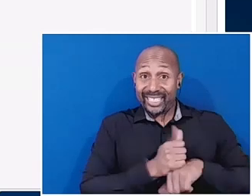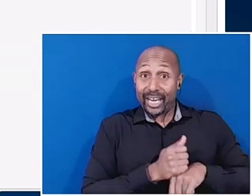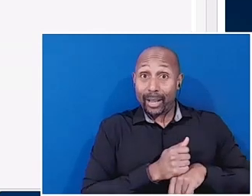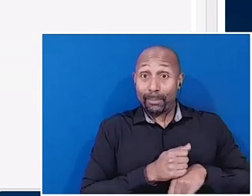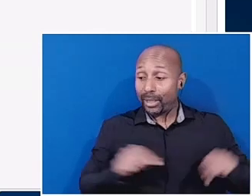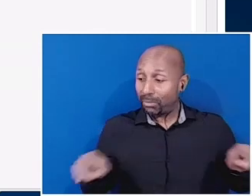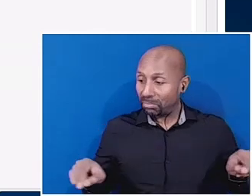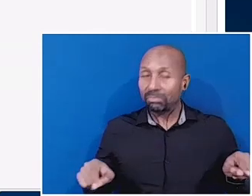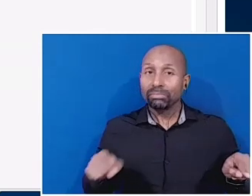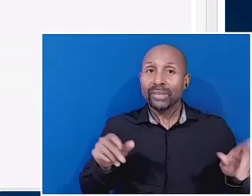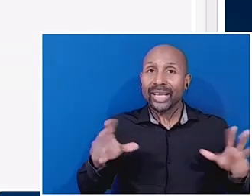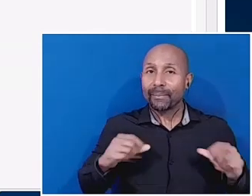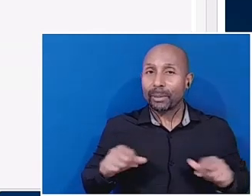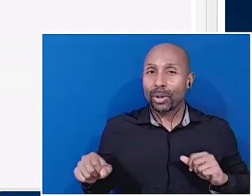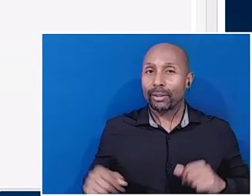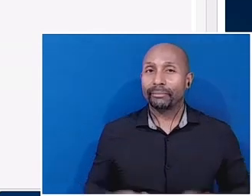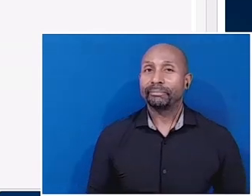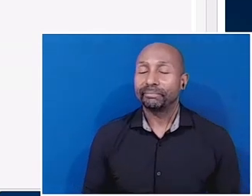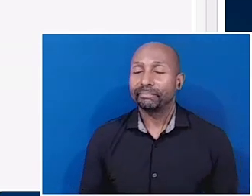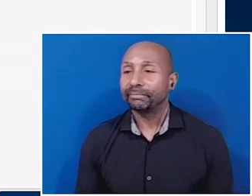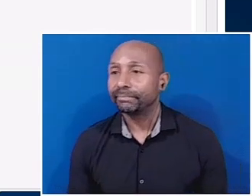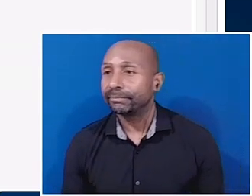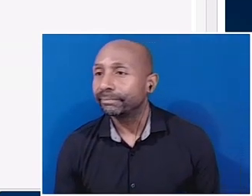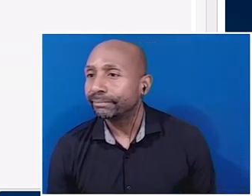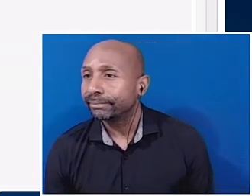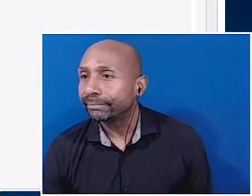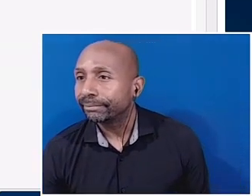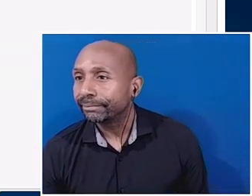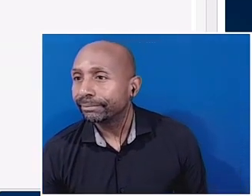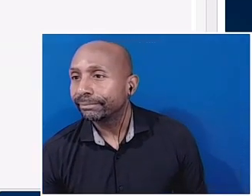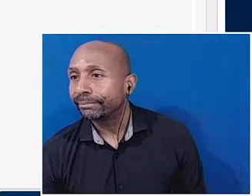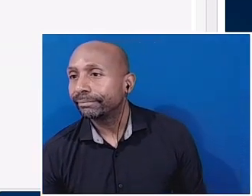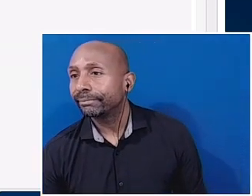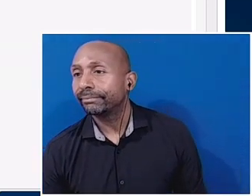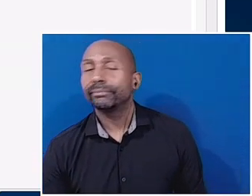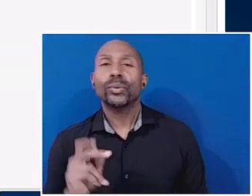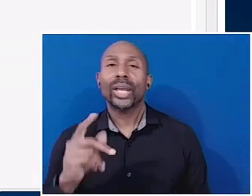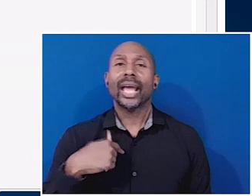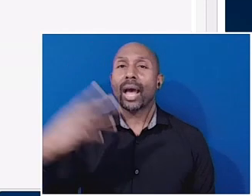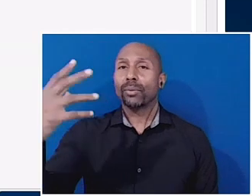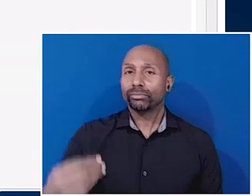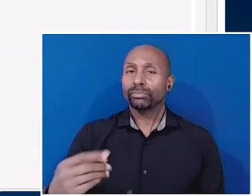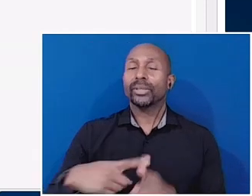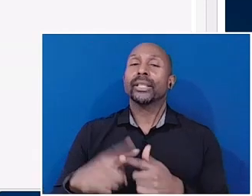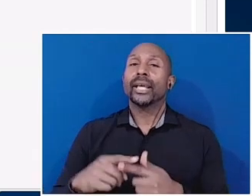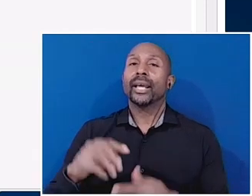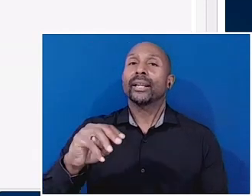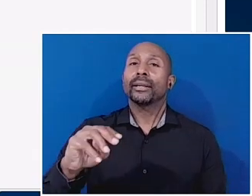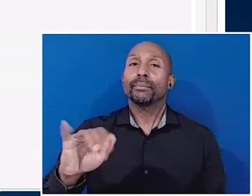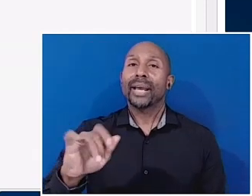Let me see if- I'll go off-screen so Michale can participate. Oh, wait. So there's a couple of folks that